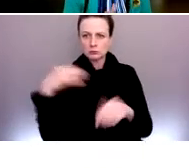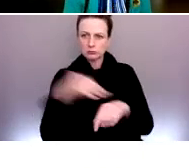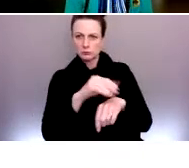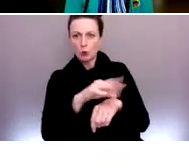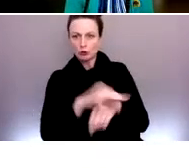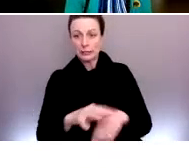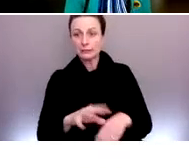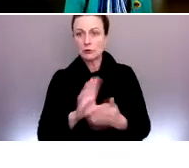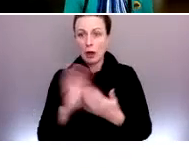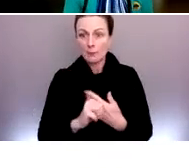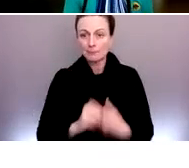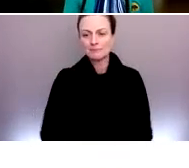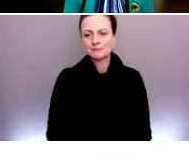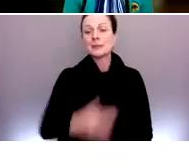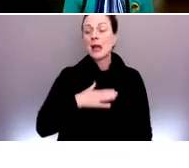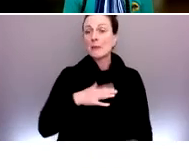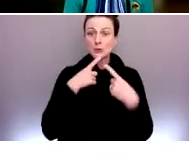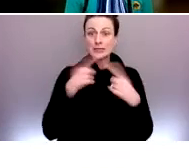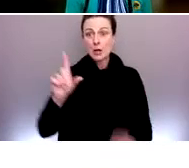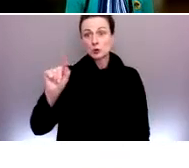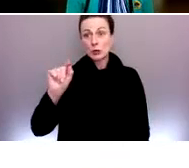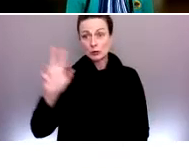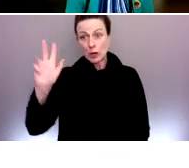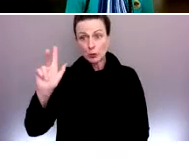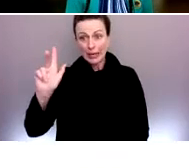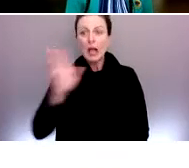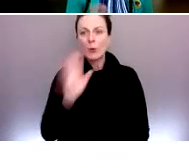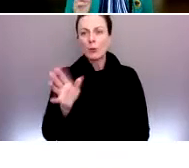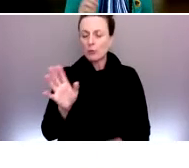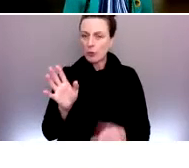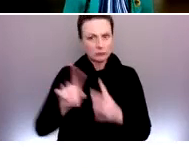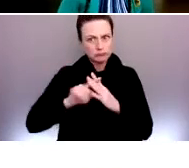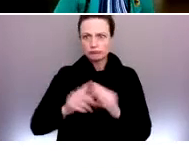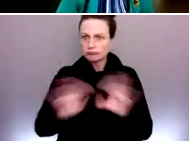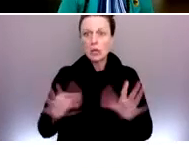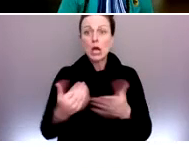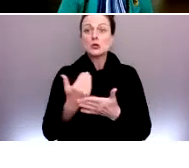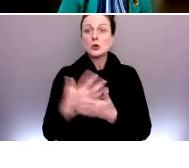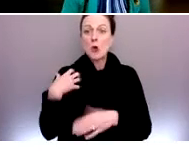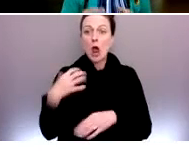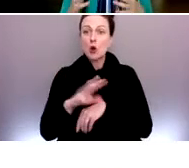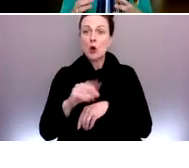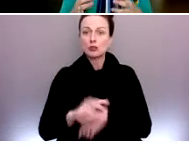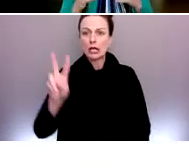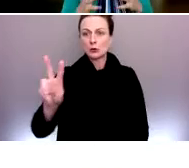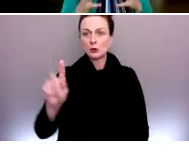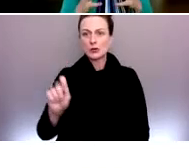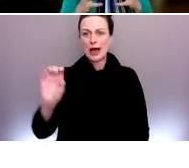I am pleased to announce in 2023, we will be launching a coaching 2.0, taking this coaching